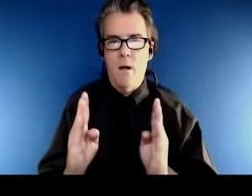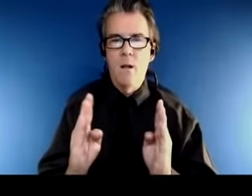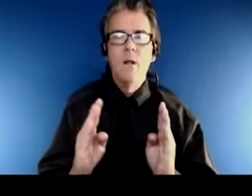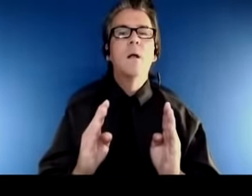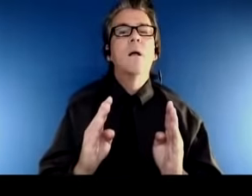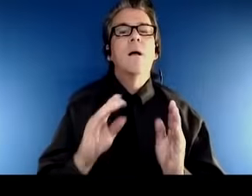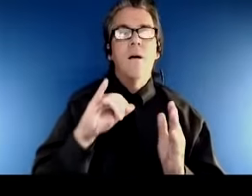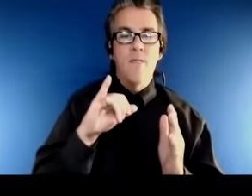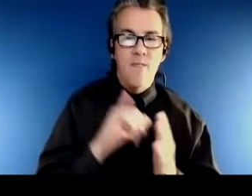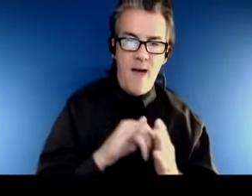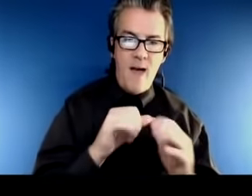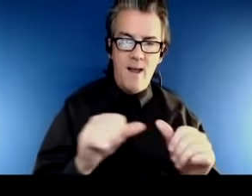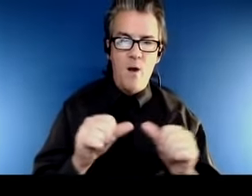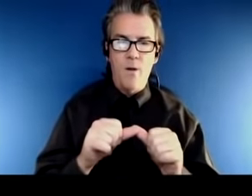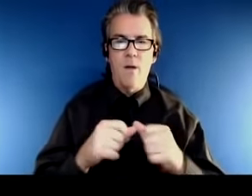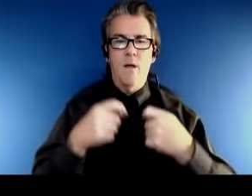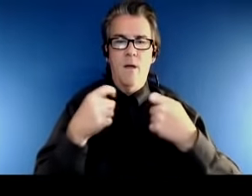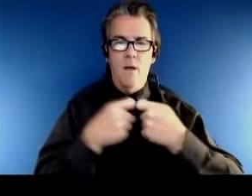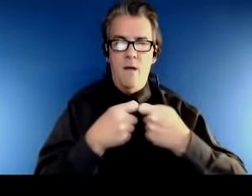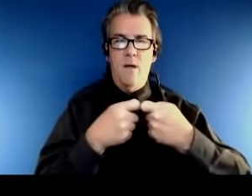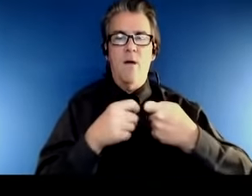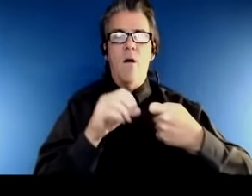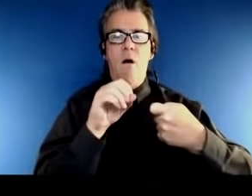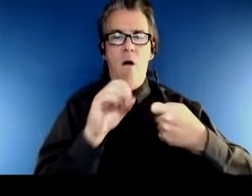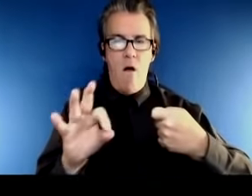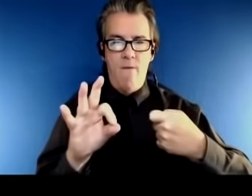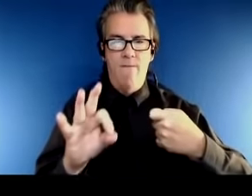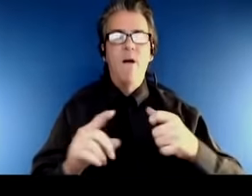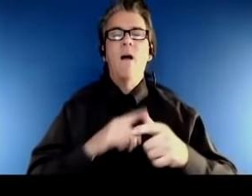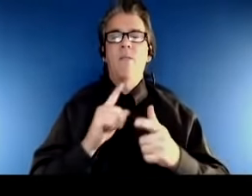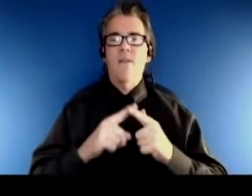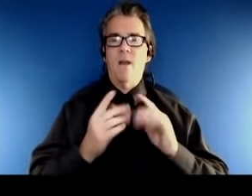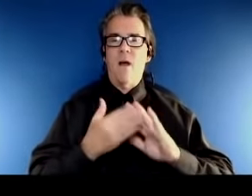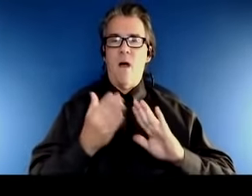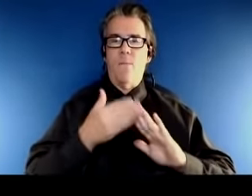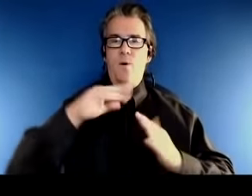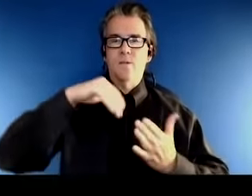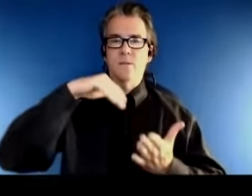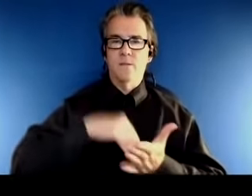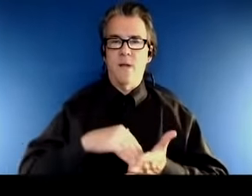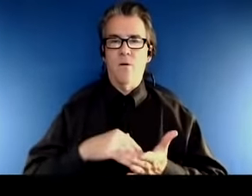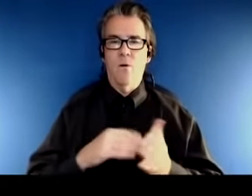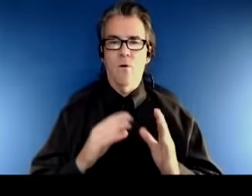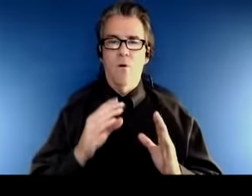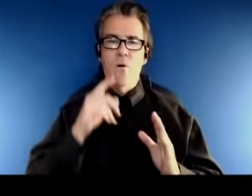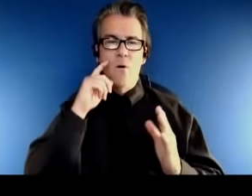So if you think about when daybreak starts, at roughly 0600, 0700 in the morning,